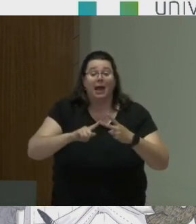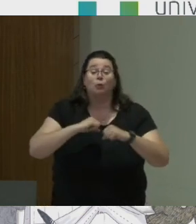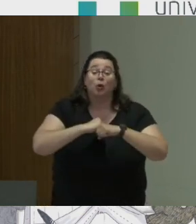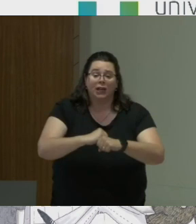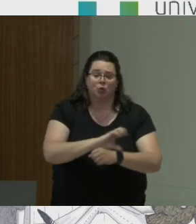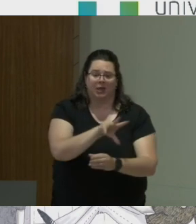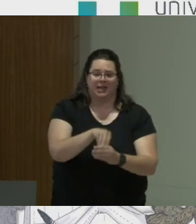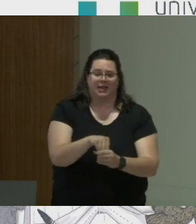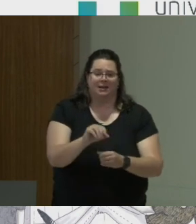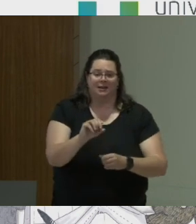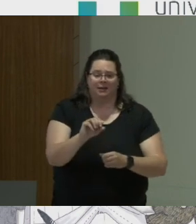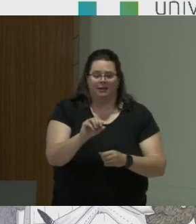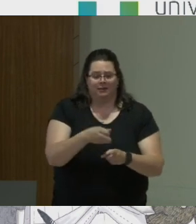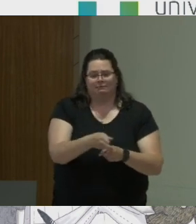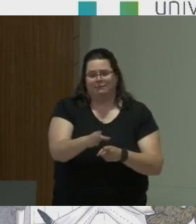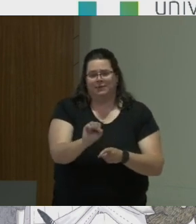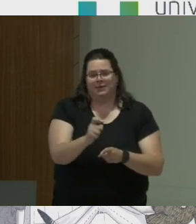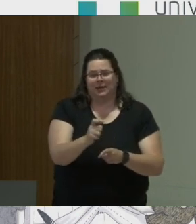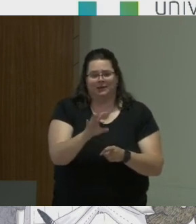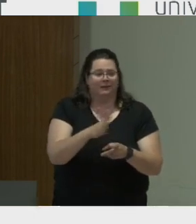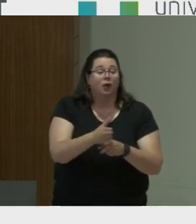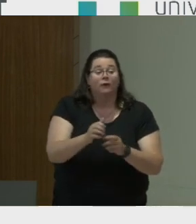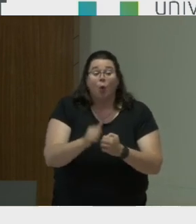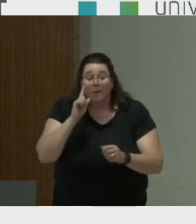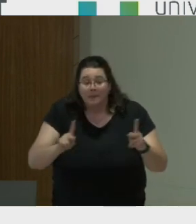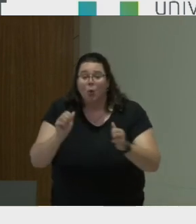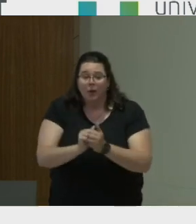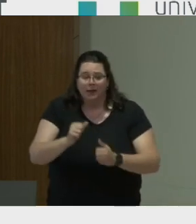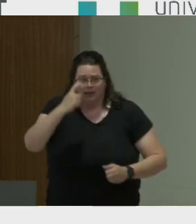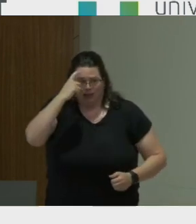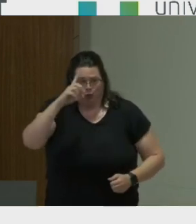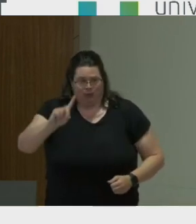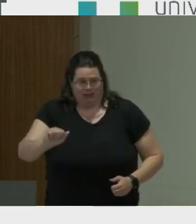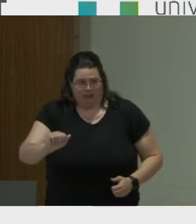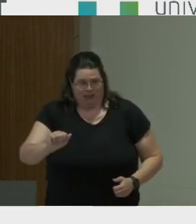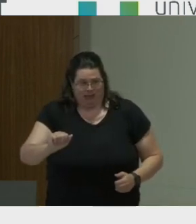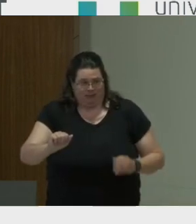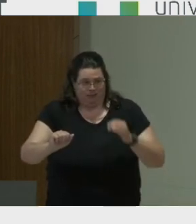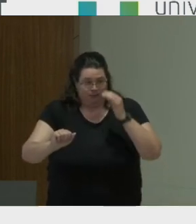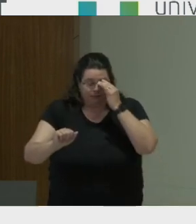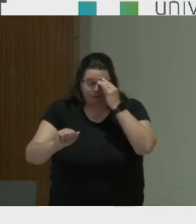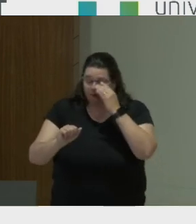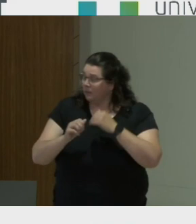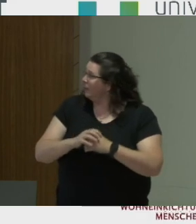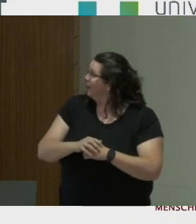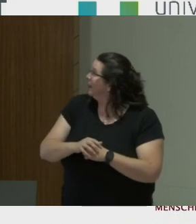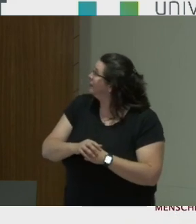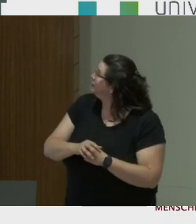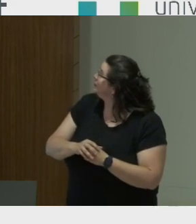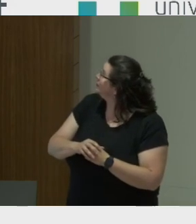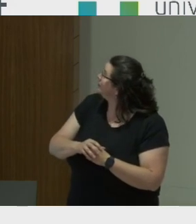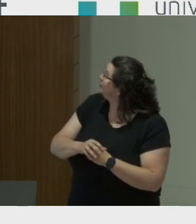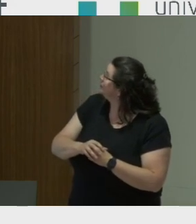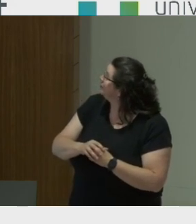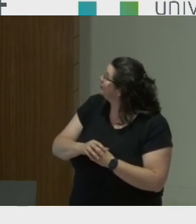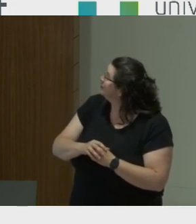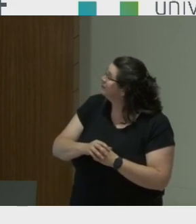people with intellectual disability, and I already told you about the research design,